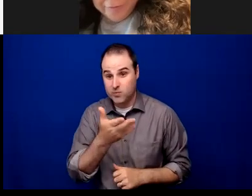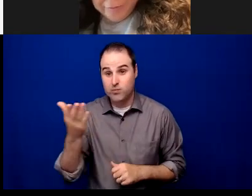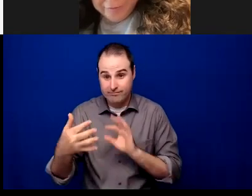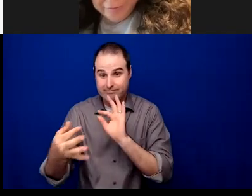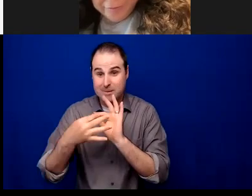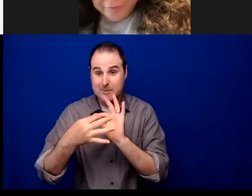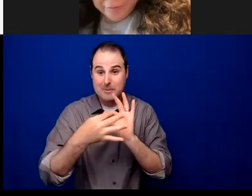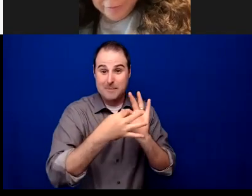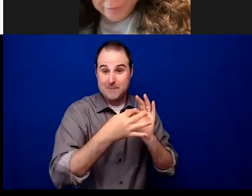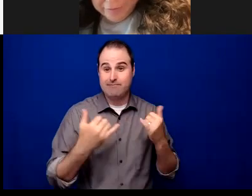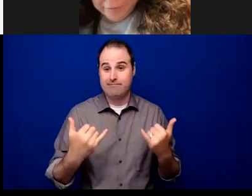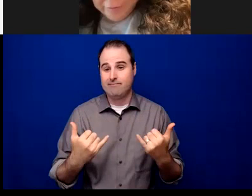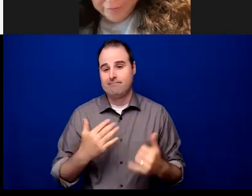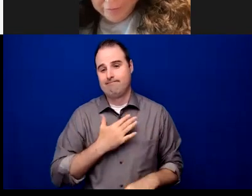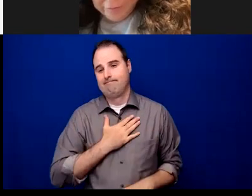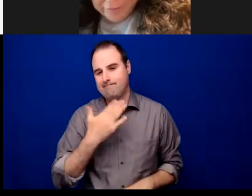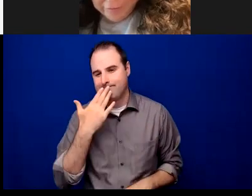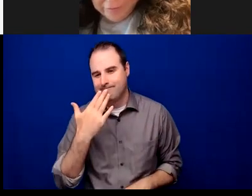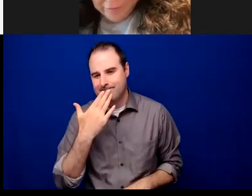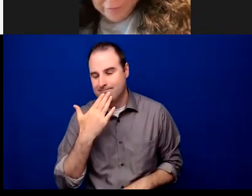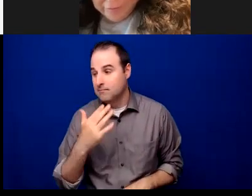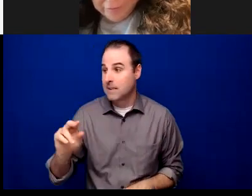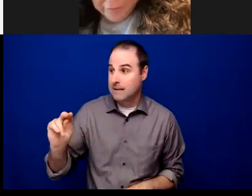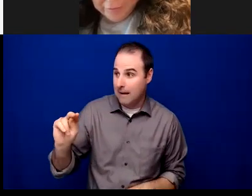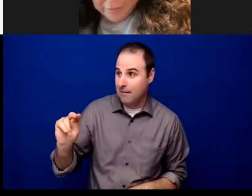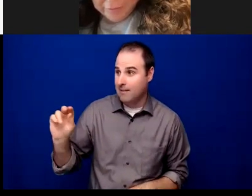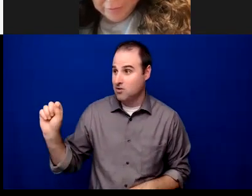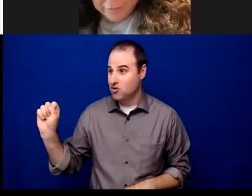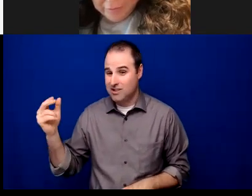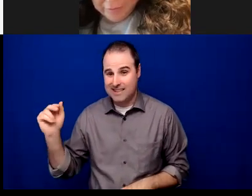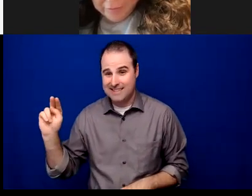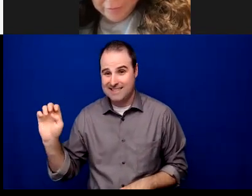I really, really appreciate Natalie and Shane for joining me in this